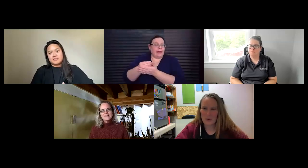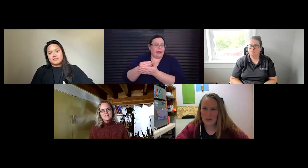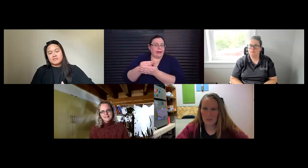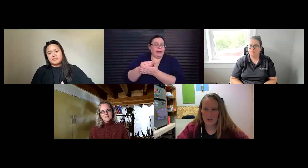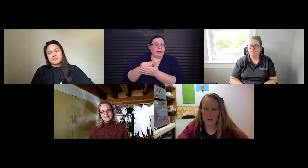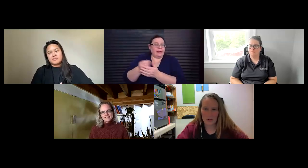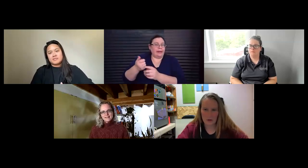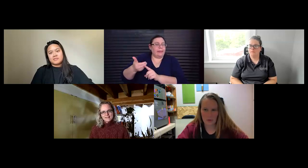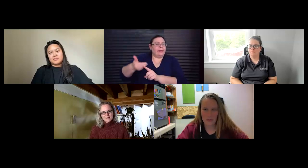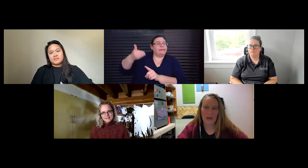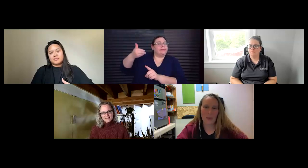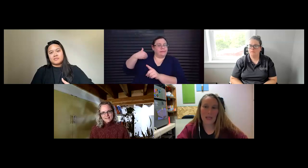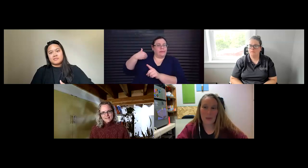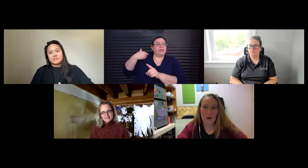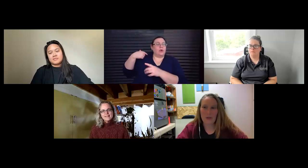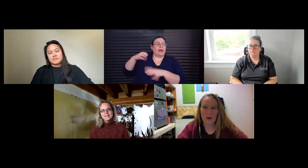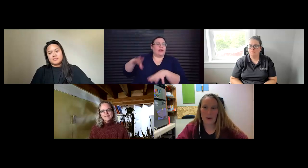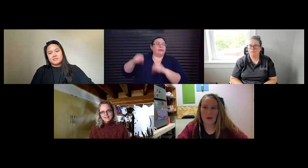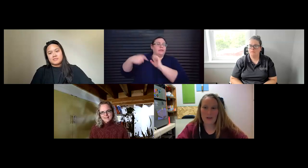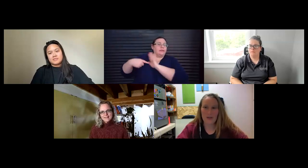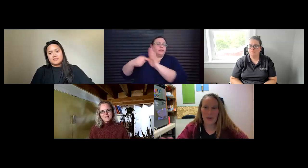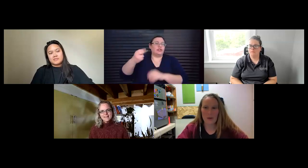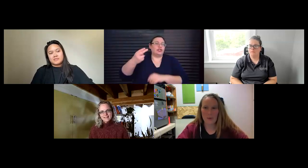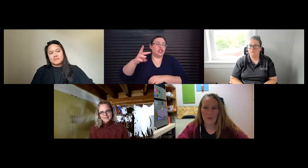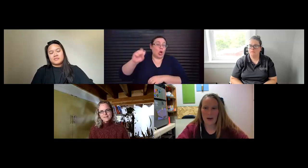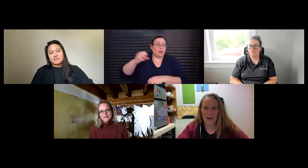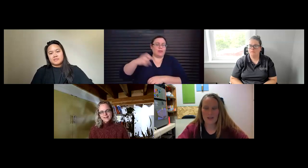So I was able to do shows and get my name out there. So that helped with that.